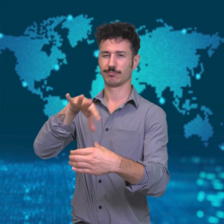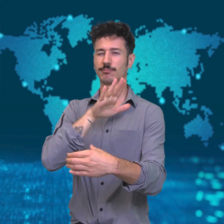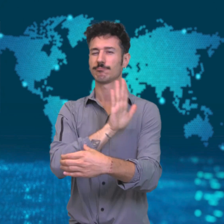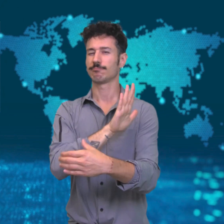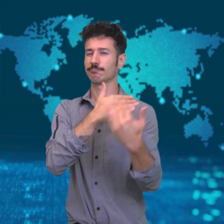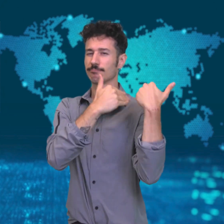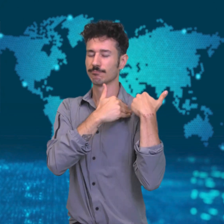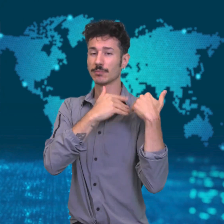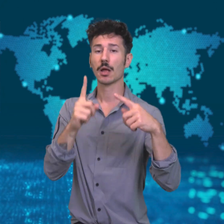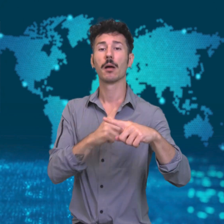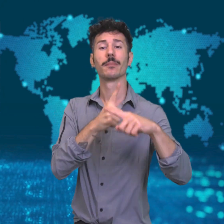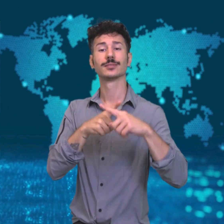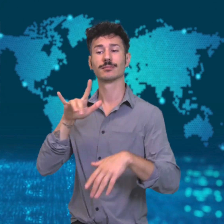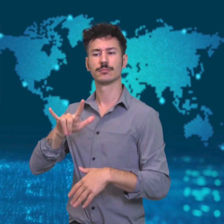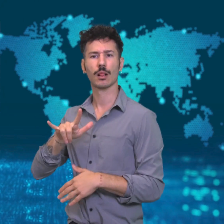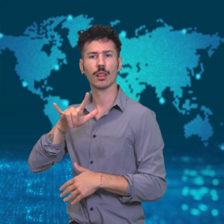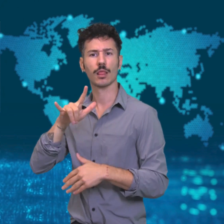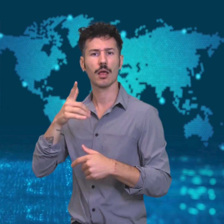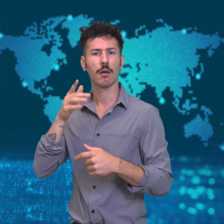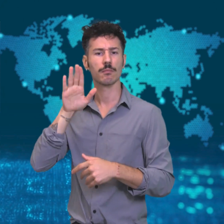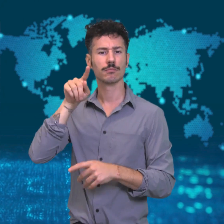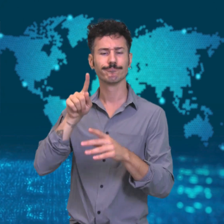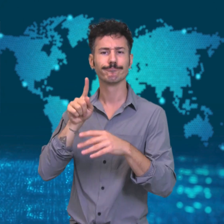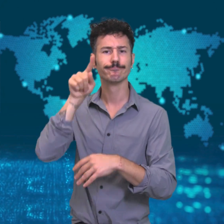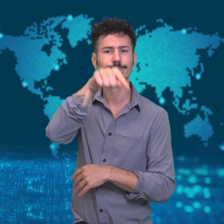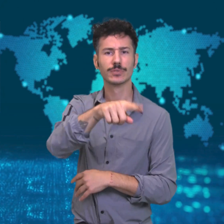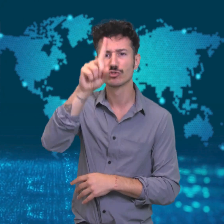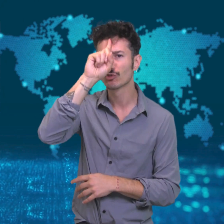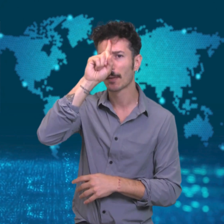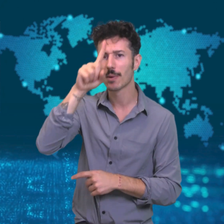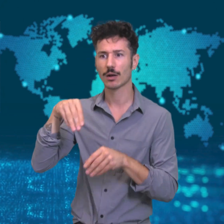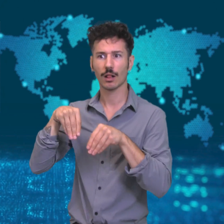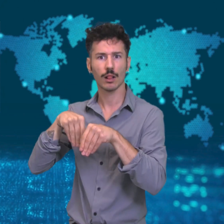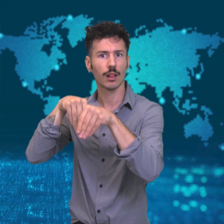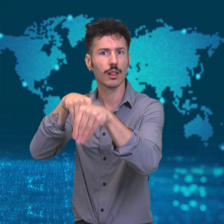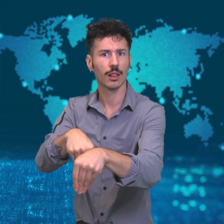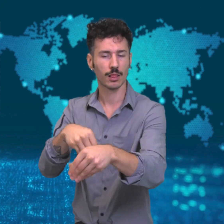They accused the Kremlin of the poisoning and